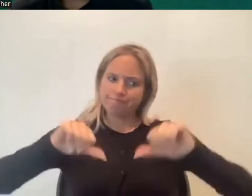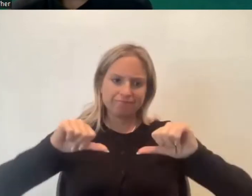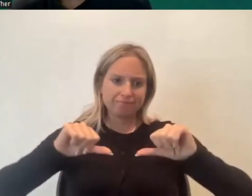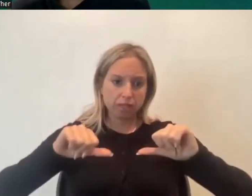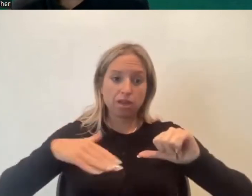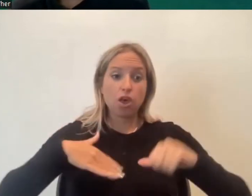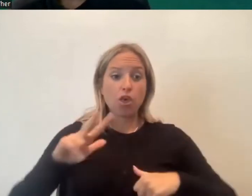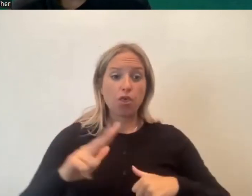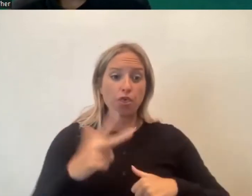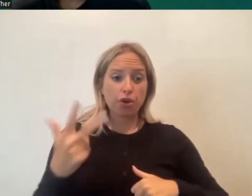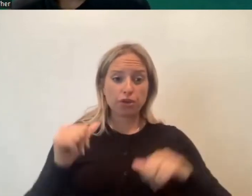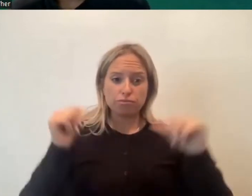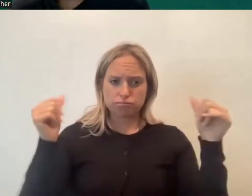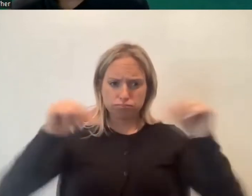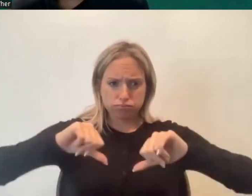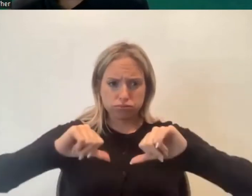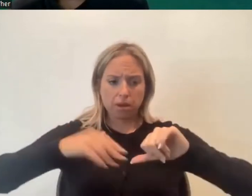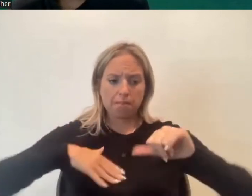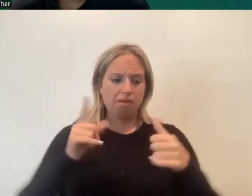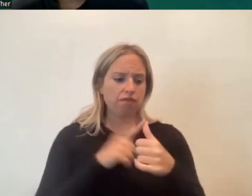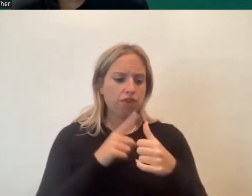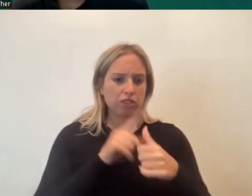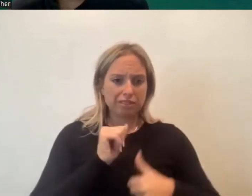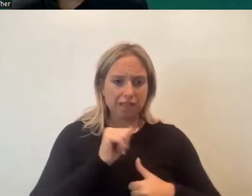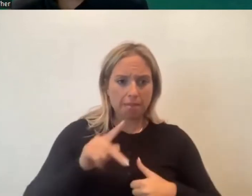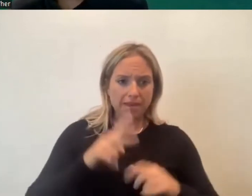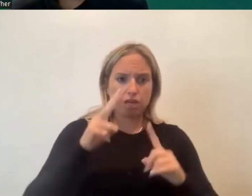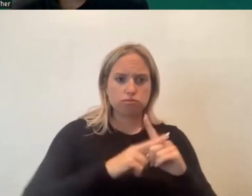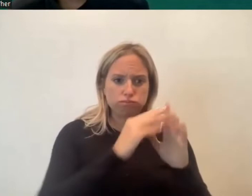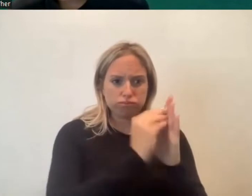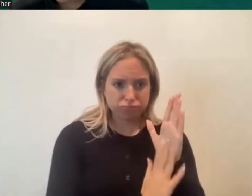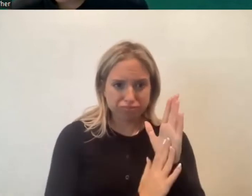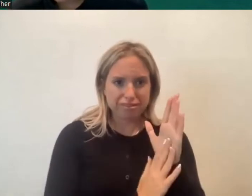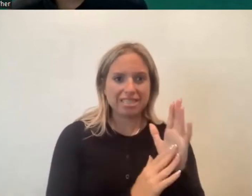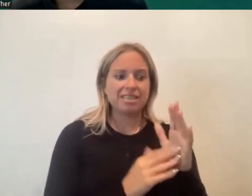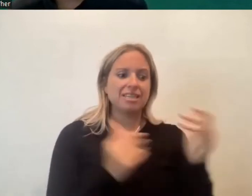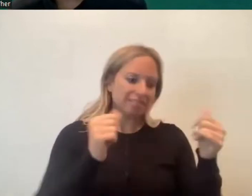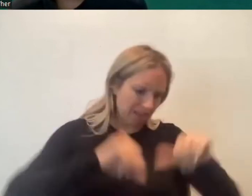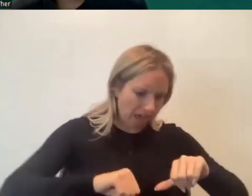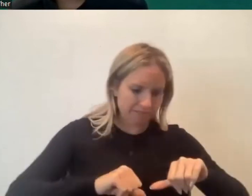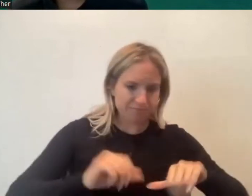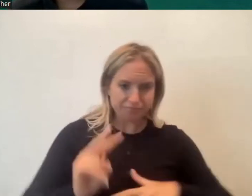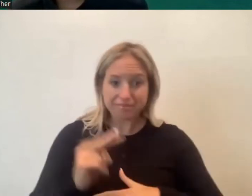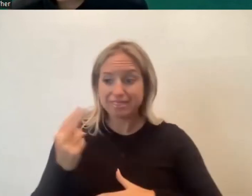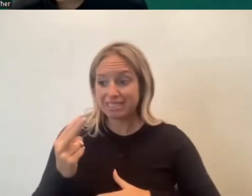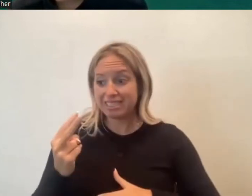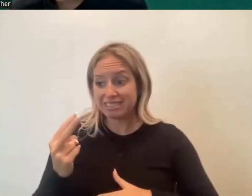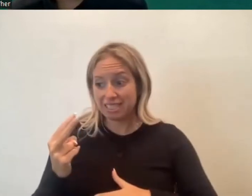My initial application got denied reconsideration got denied, the ALJ denied.